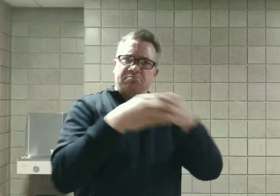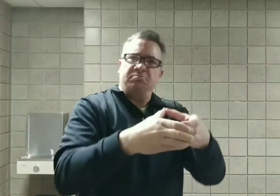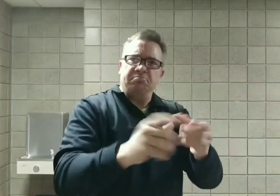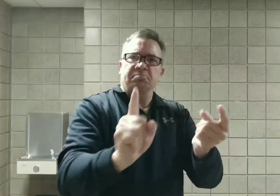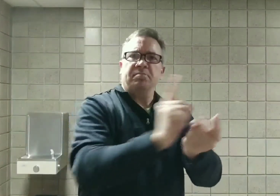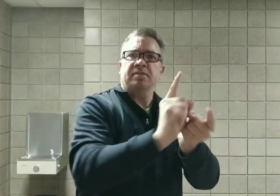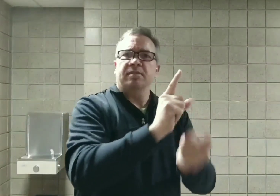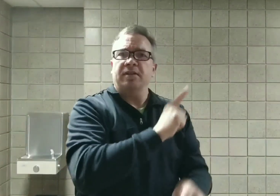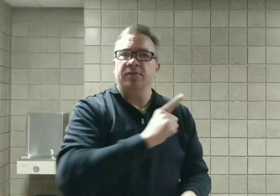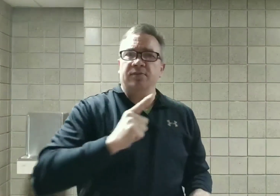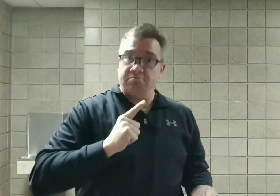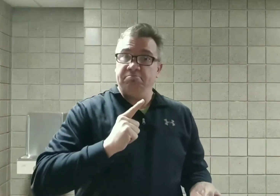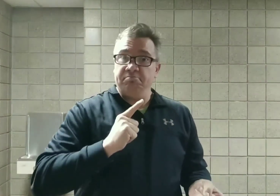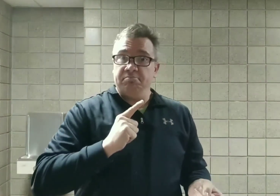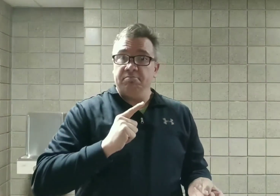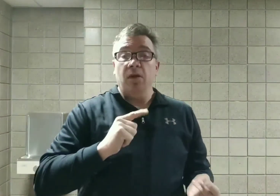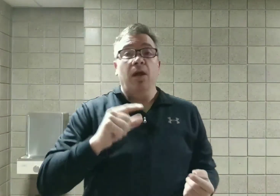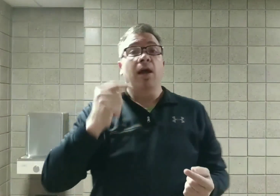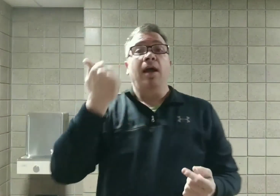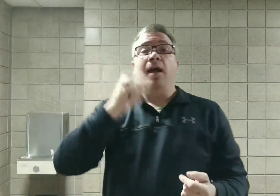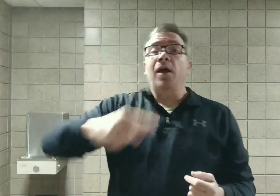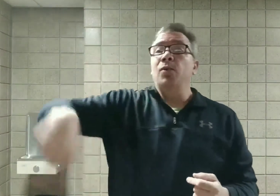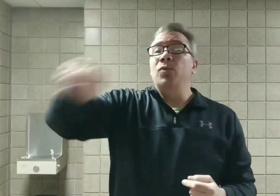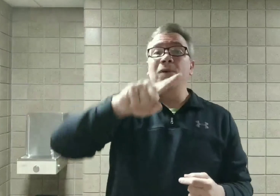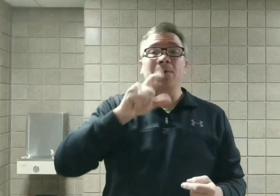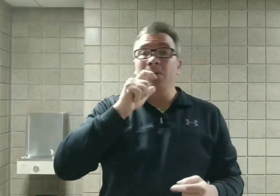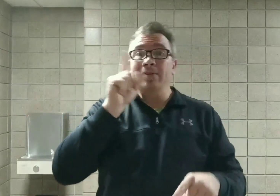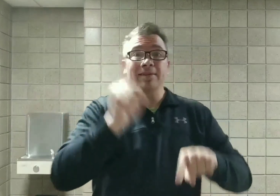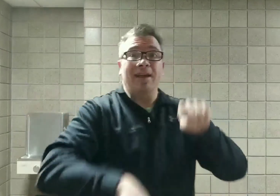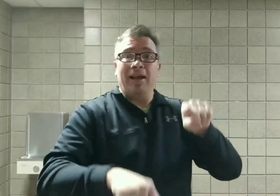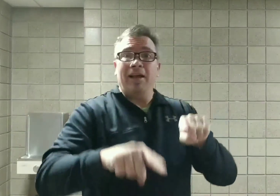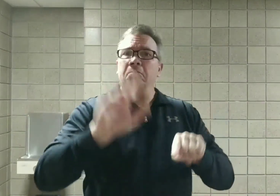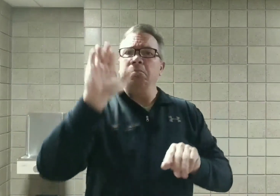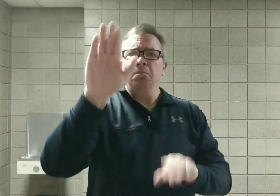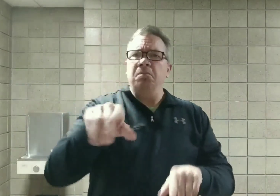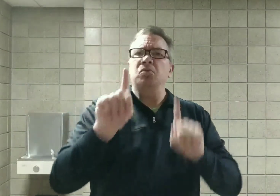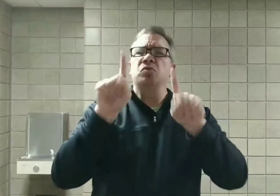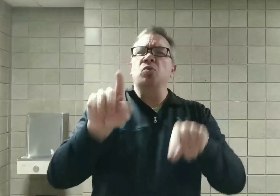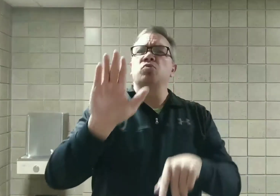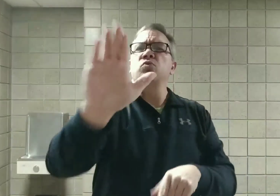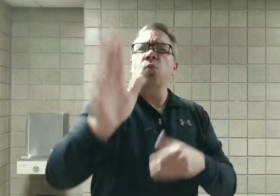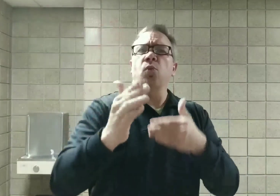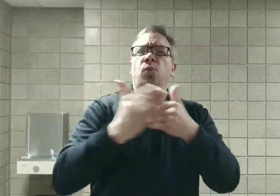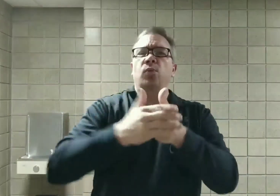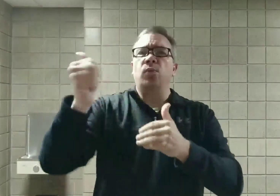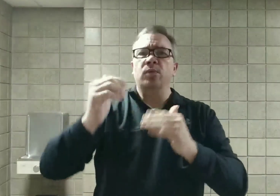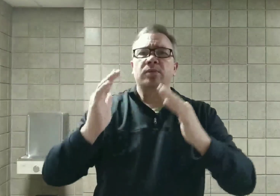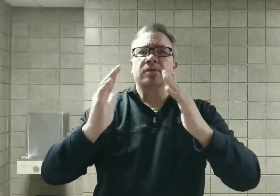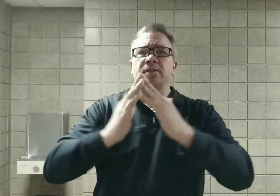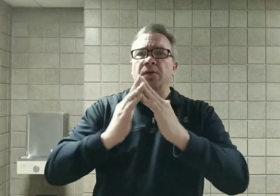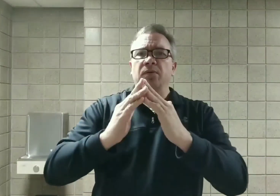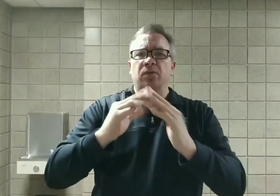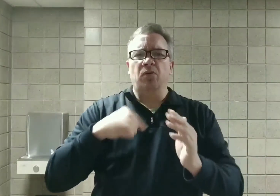And meeting the legislators Any of you who are unable to attend Oh, that's fine, you can go to your closest town